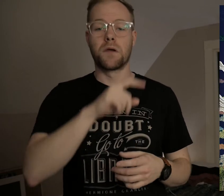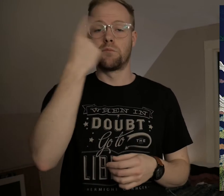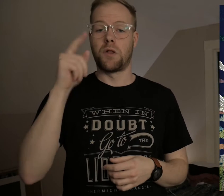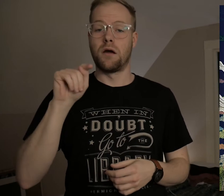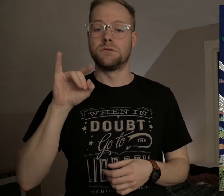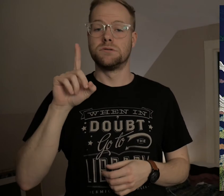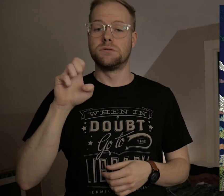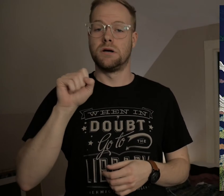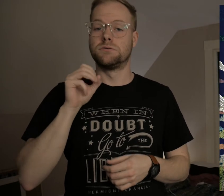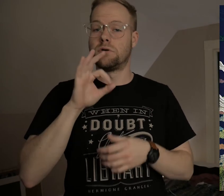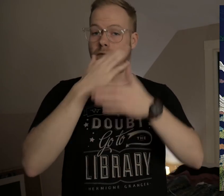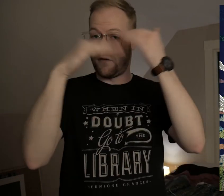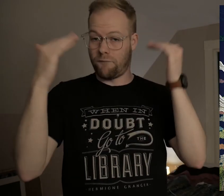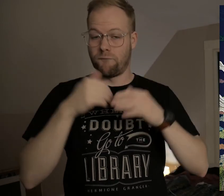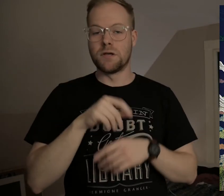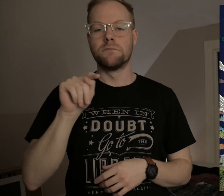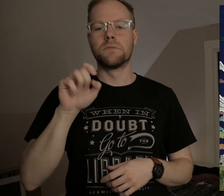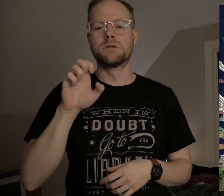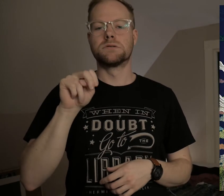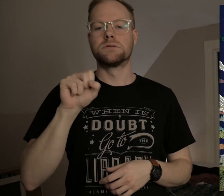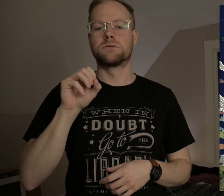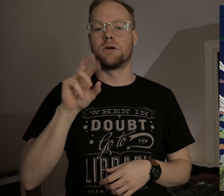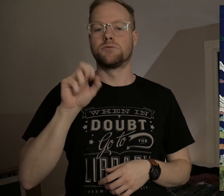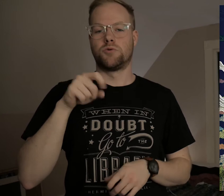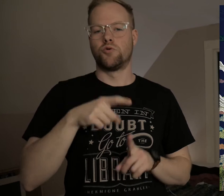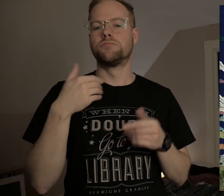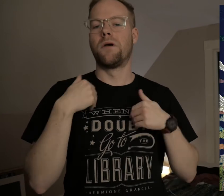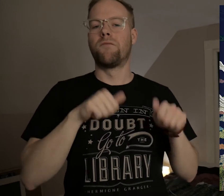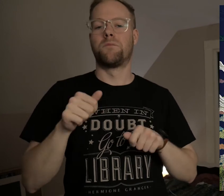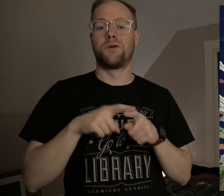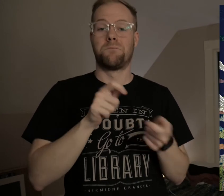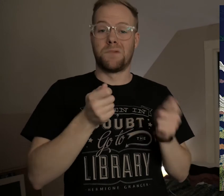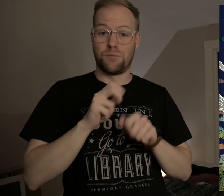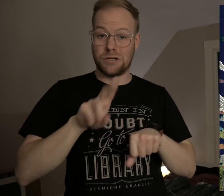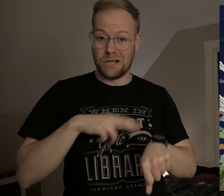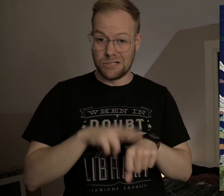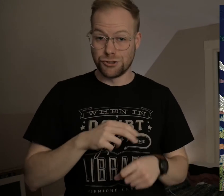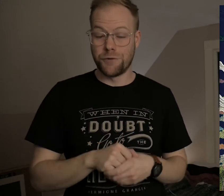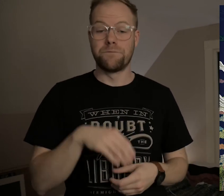The Black Tides of Heaven - Tensors have the ability to manipulate nature,